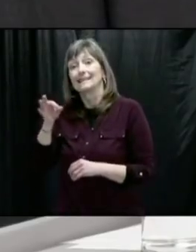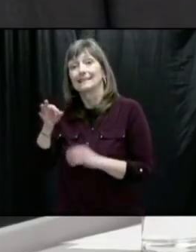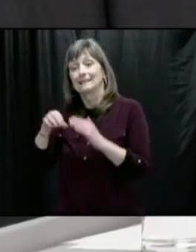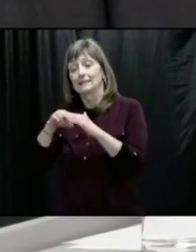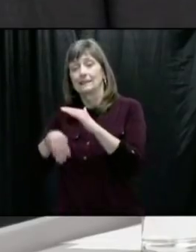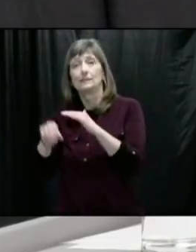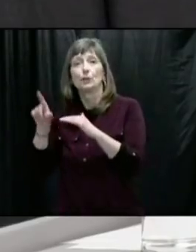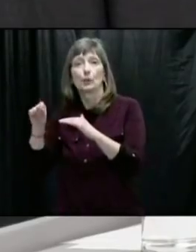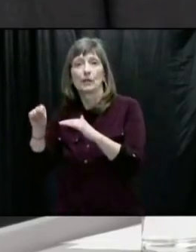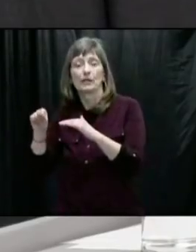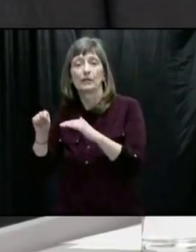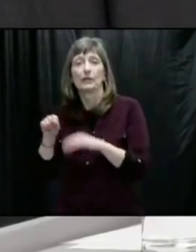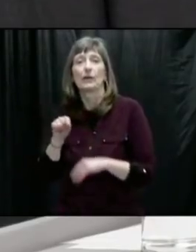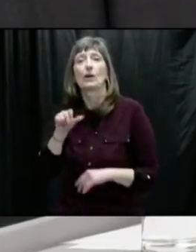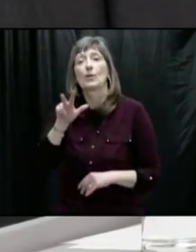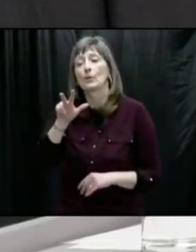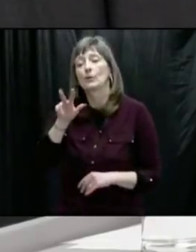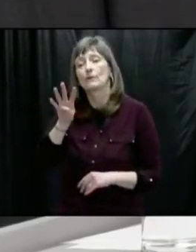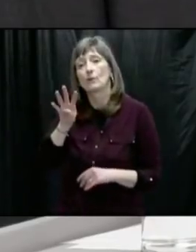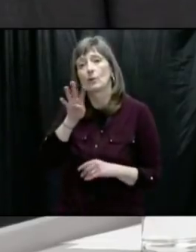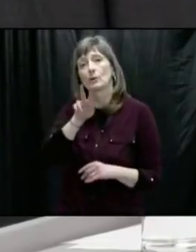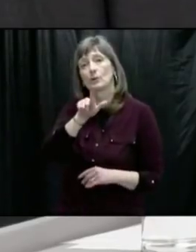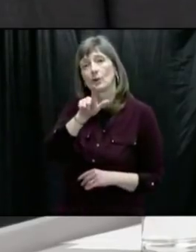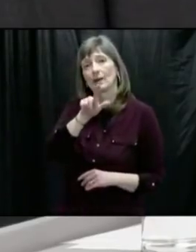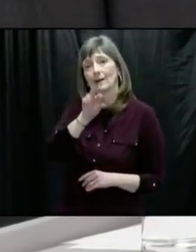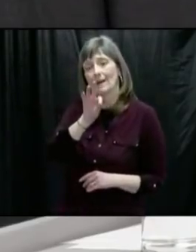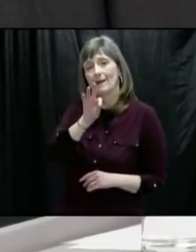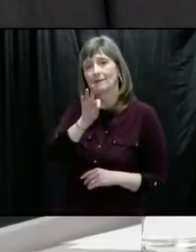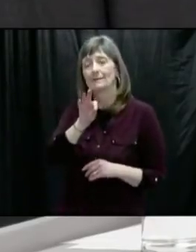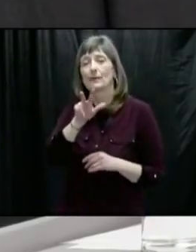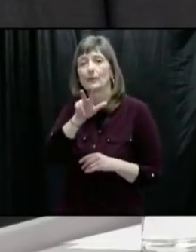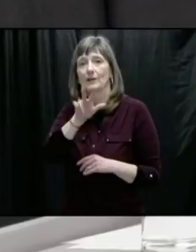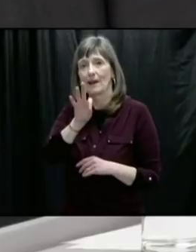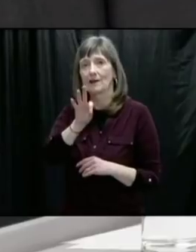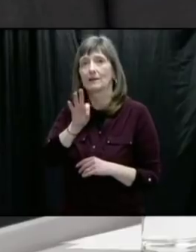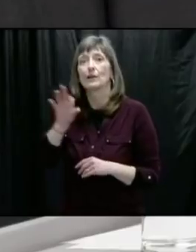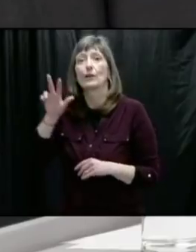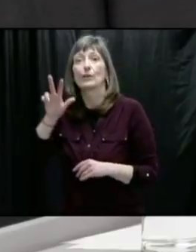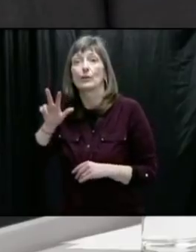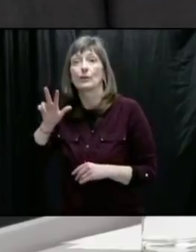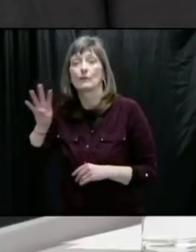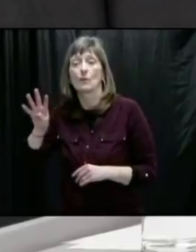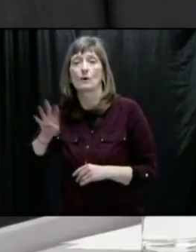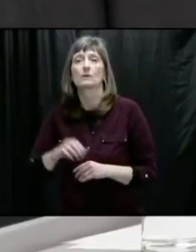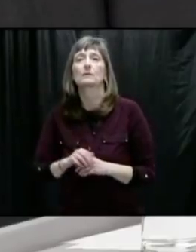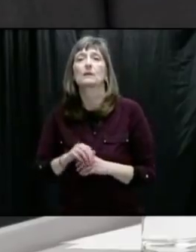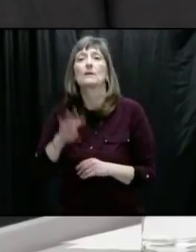BY AGE, WE HAVE 20 PEOPLE UNDER